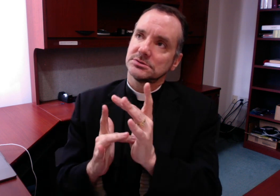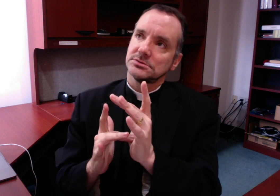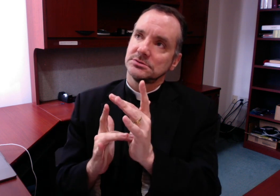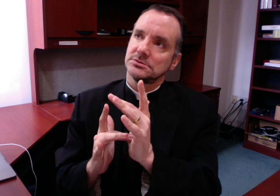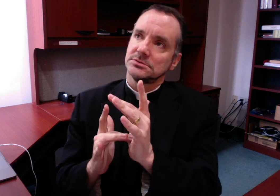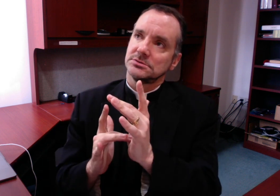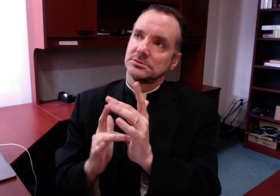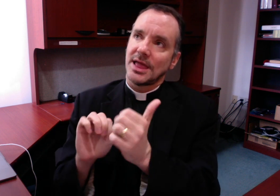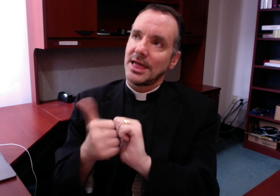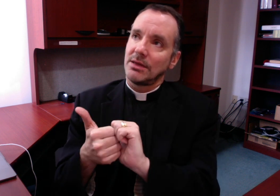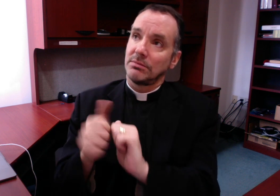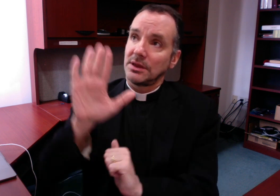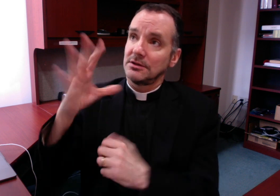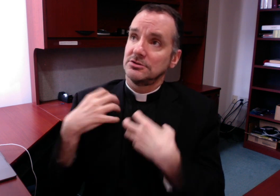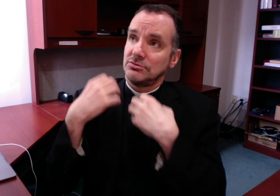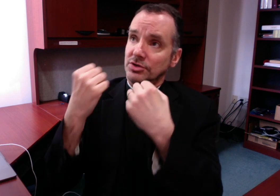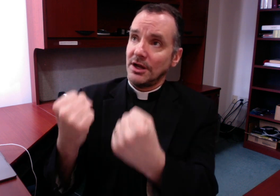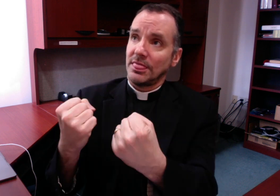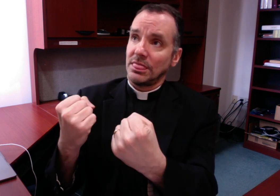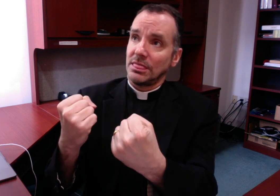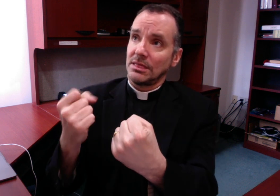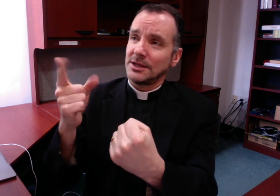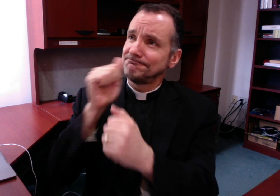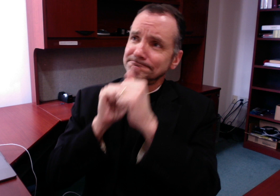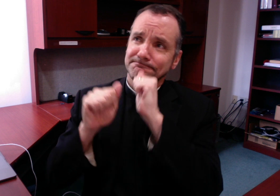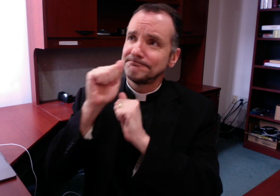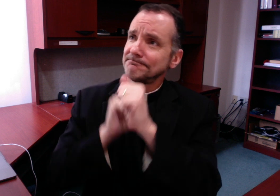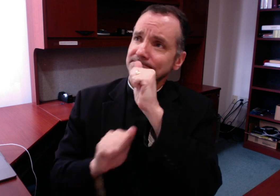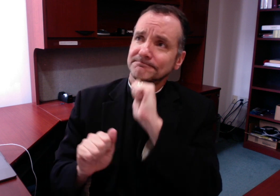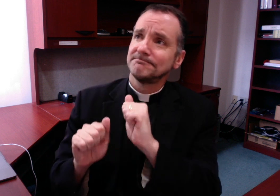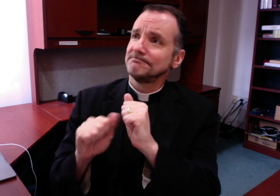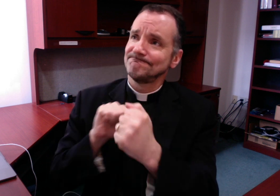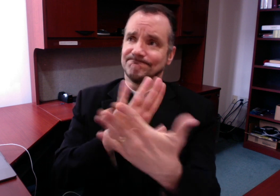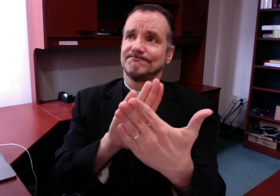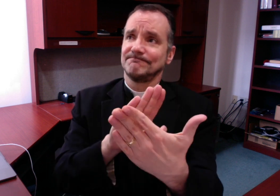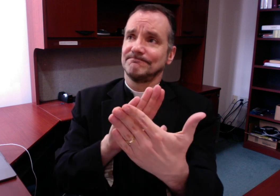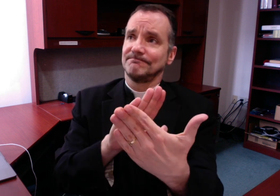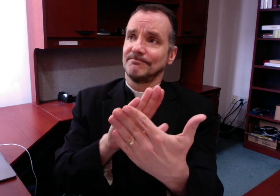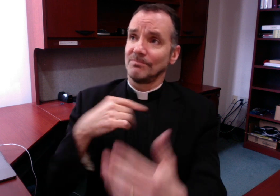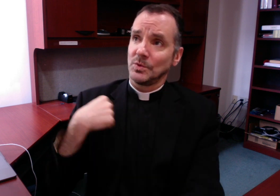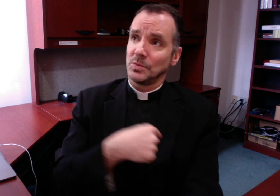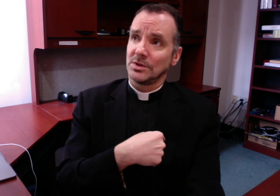Jesus and his strength in his perseverance to overcome that challenge.